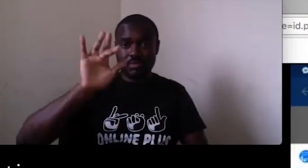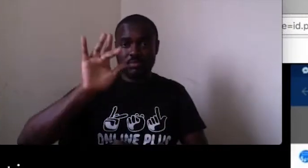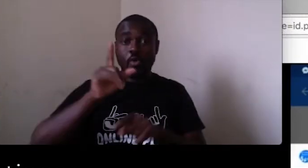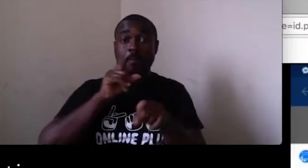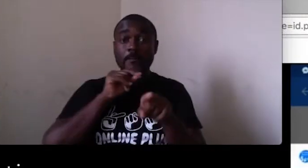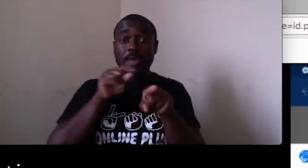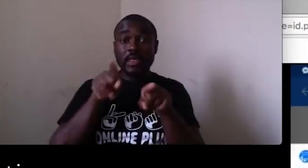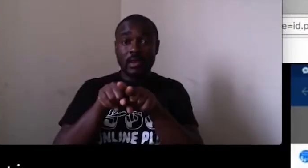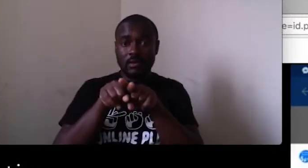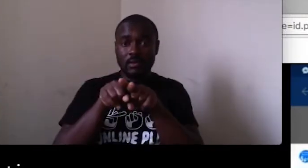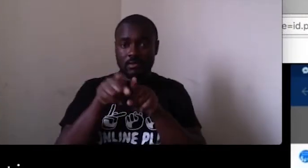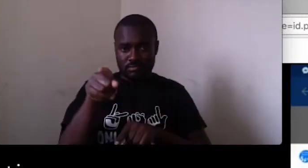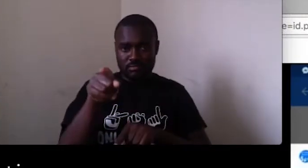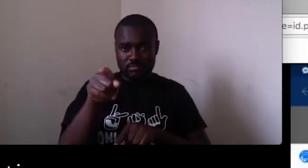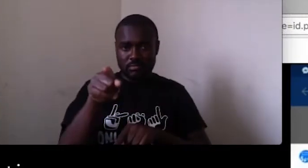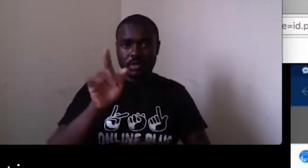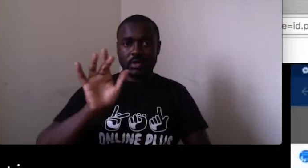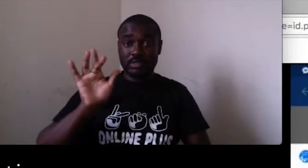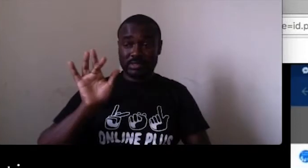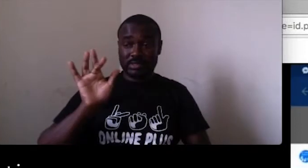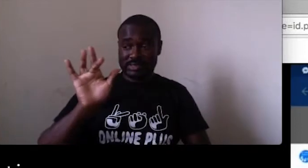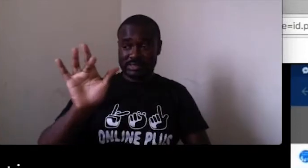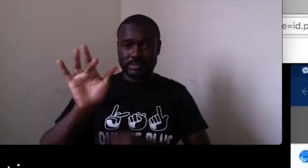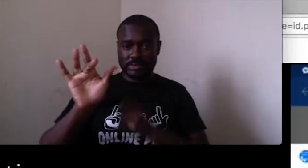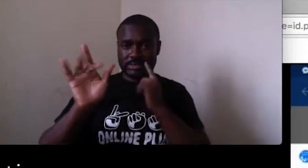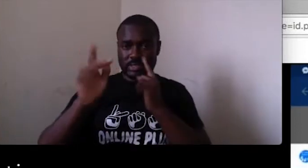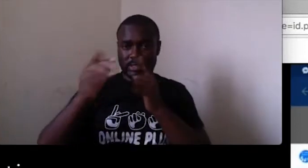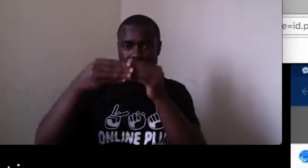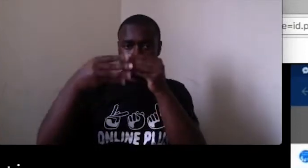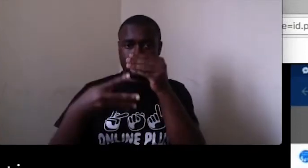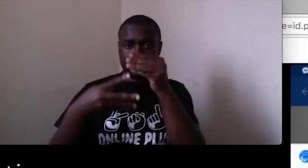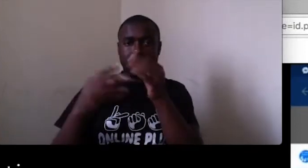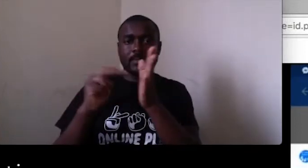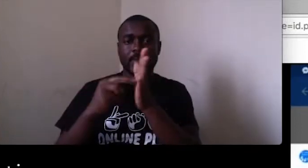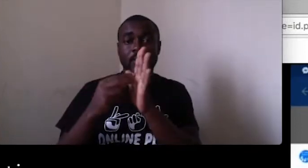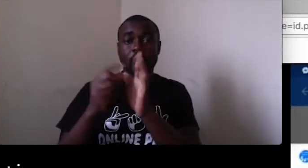pop-up that you're seeing below For example, if you say 'brother'